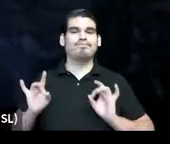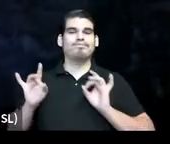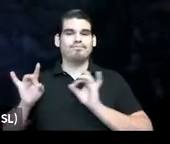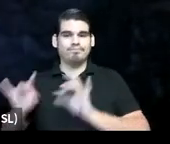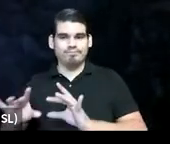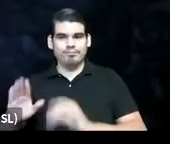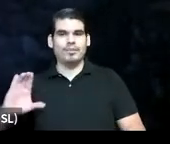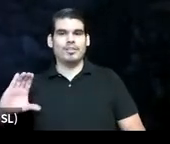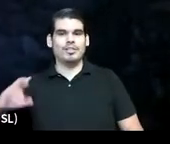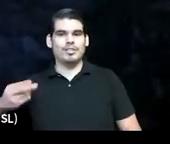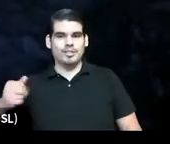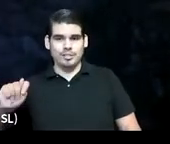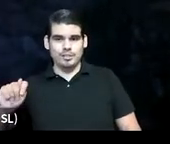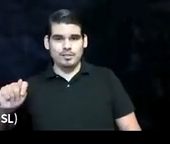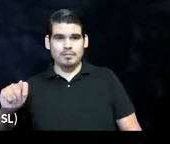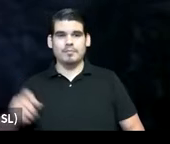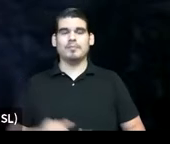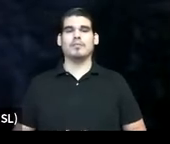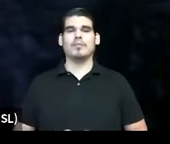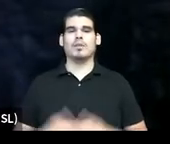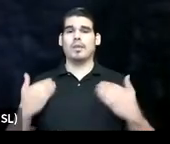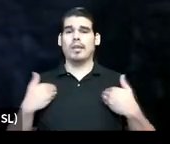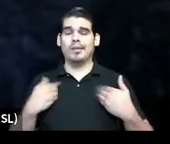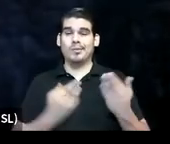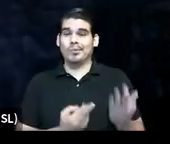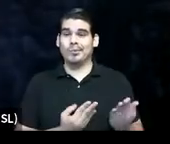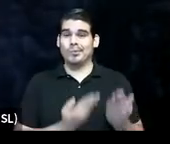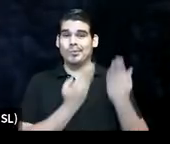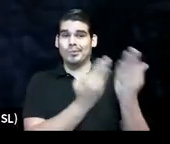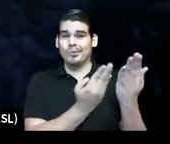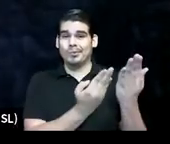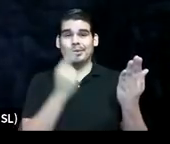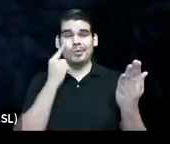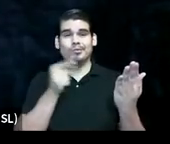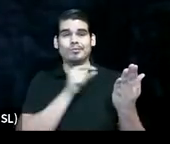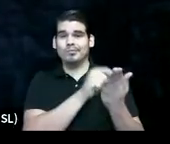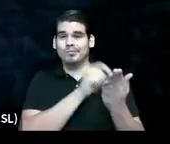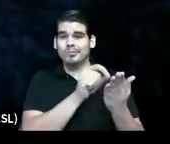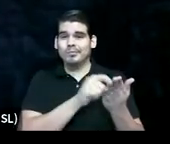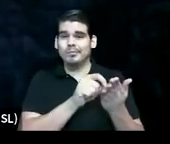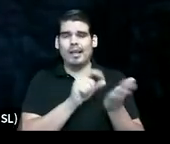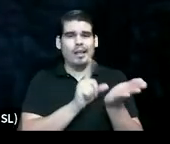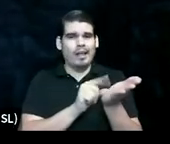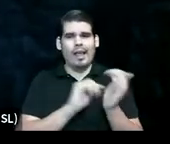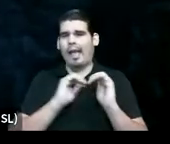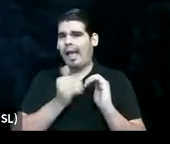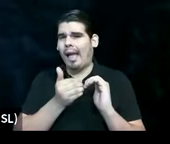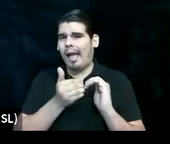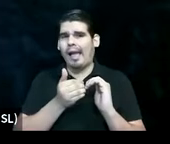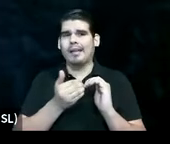we have our past resolution database which I've brought up multiple times. We have that template which you've already utilized today. So you can